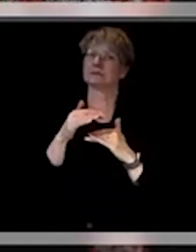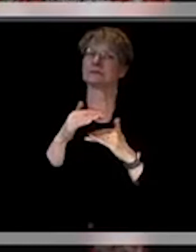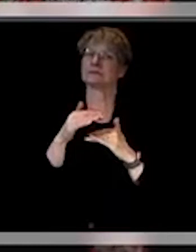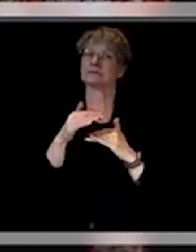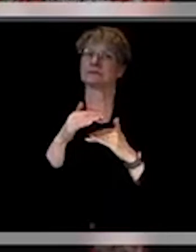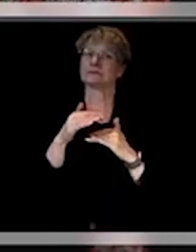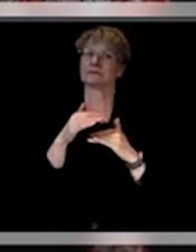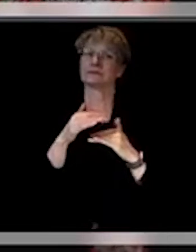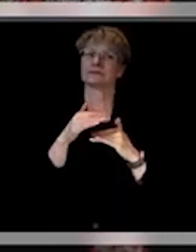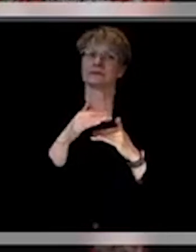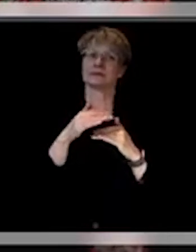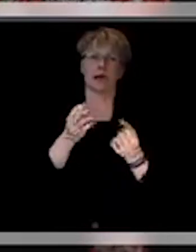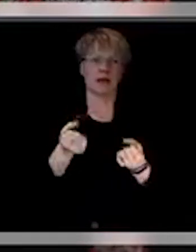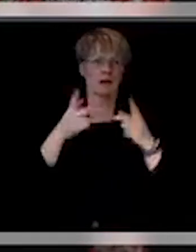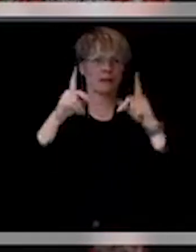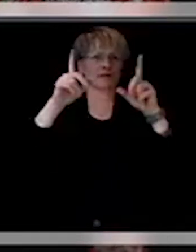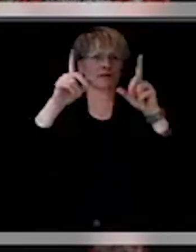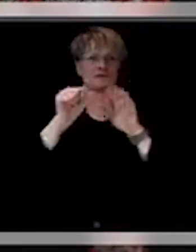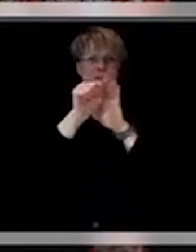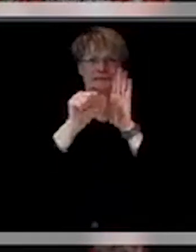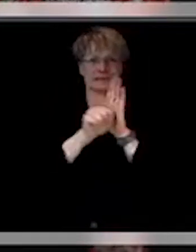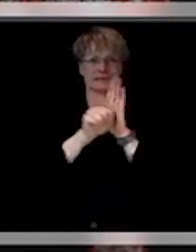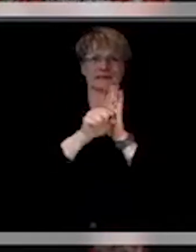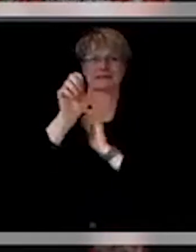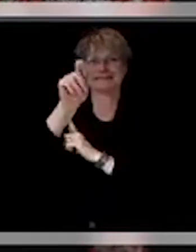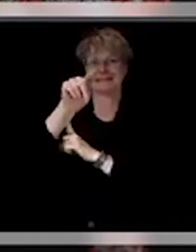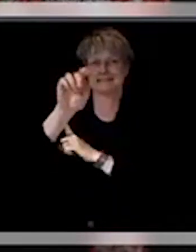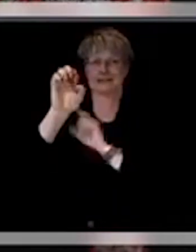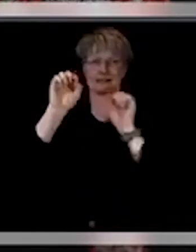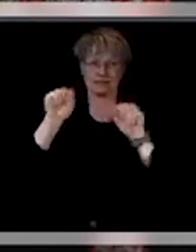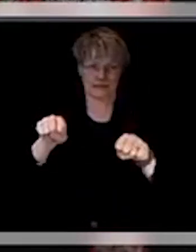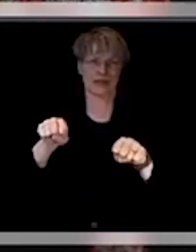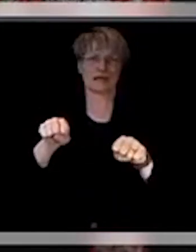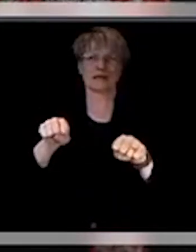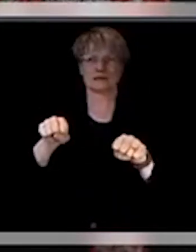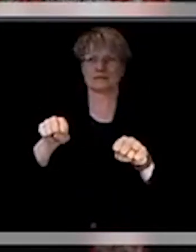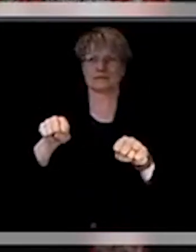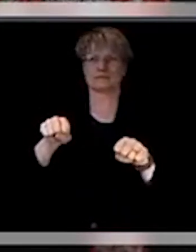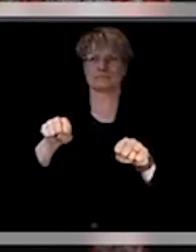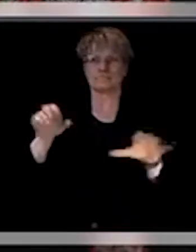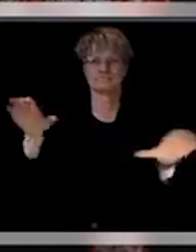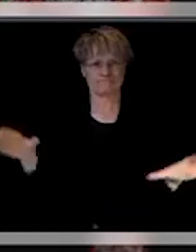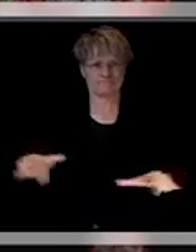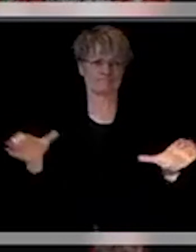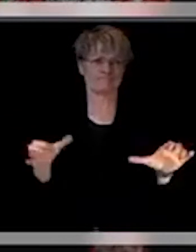offer. And, we're also looking at what we will do should the state no longer support